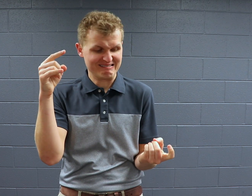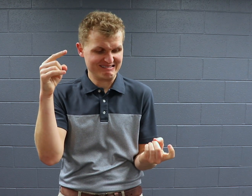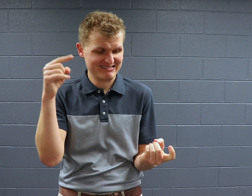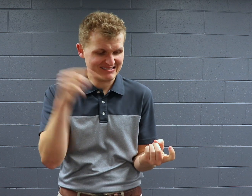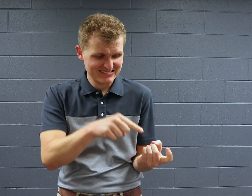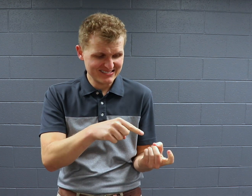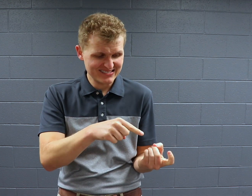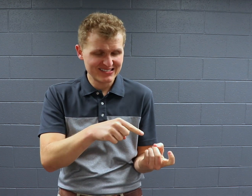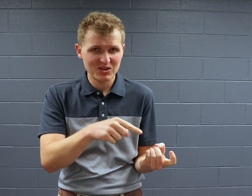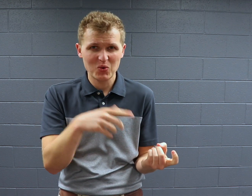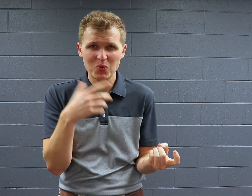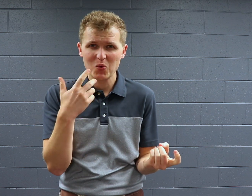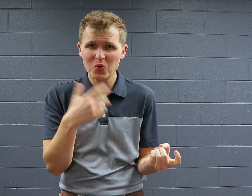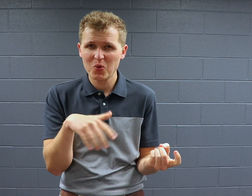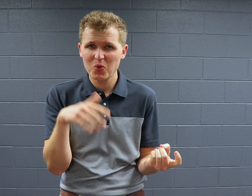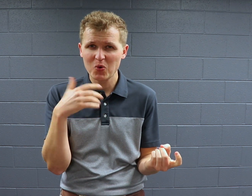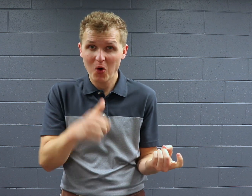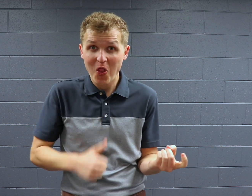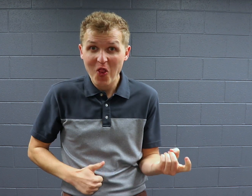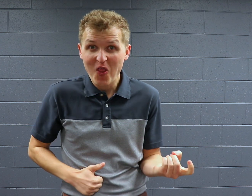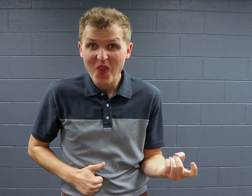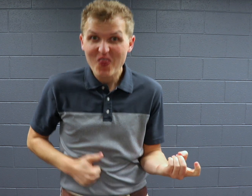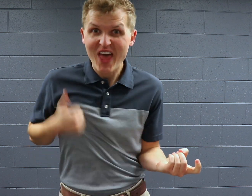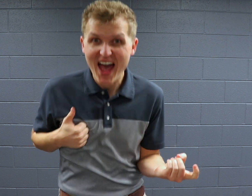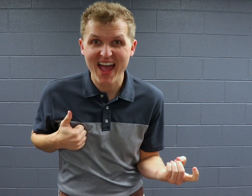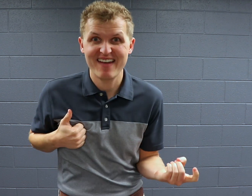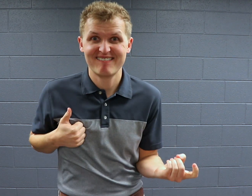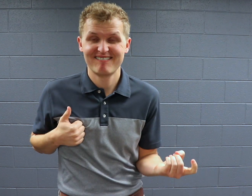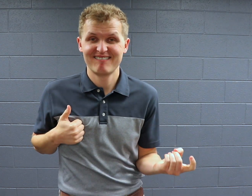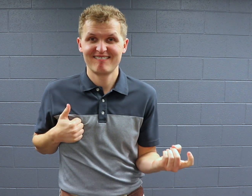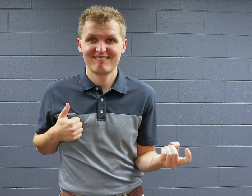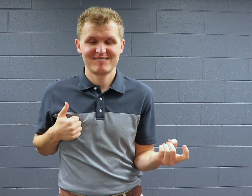Amazing that he lived!